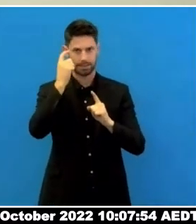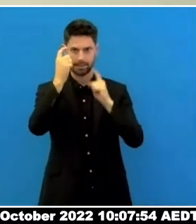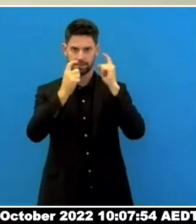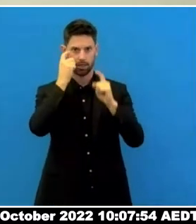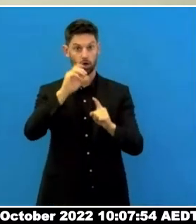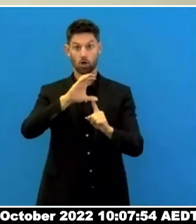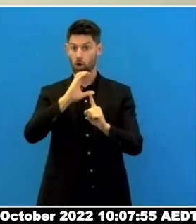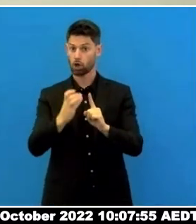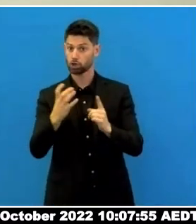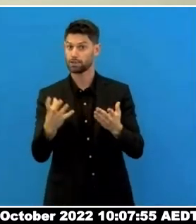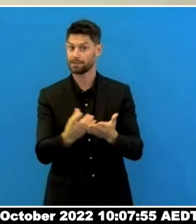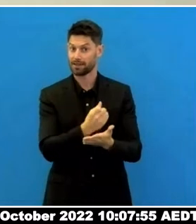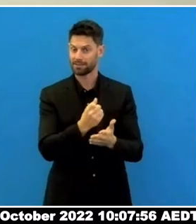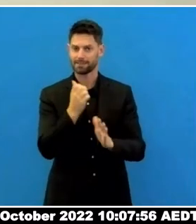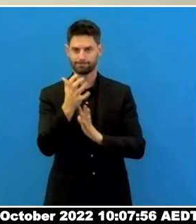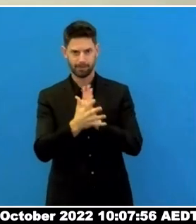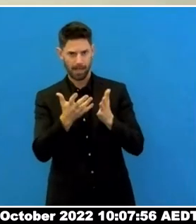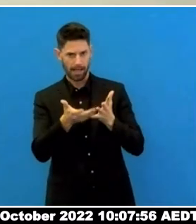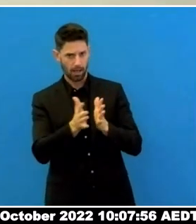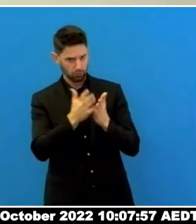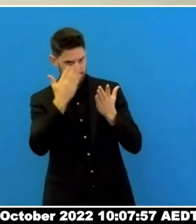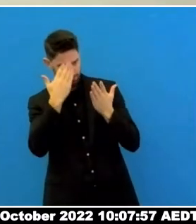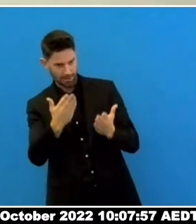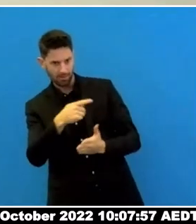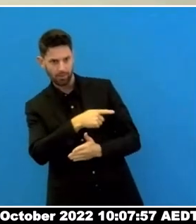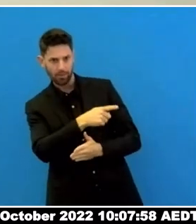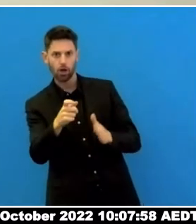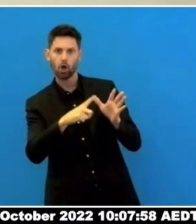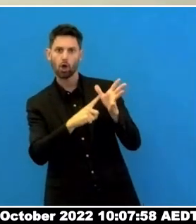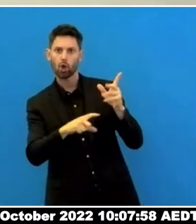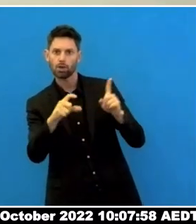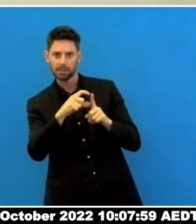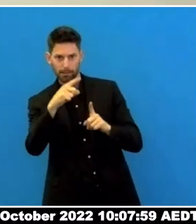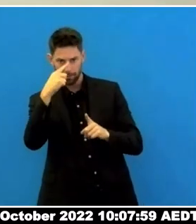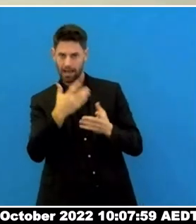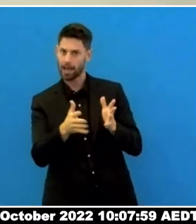for culturally and linguistically diverse people with disability is paramount.